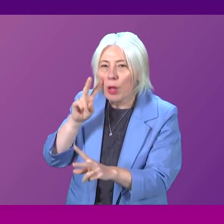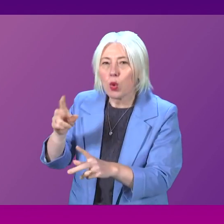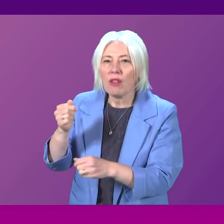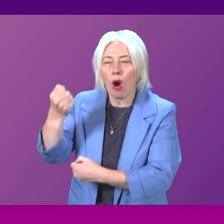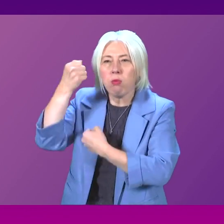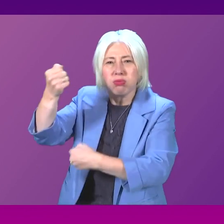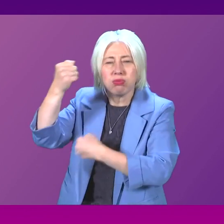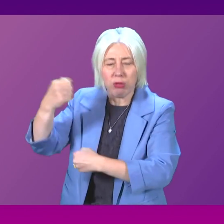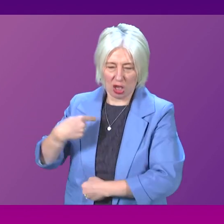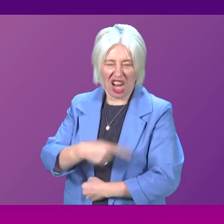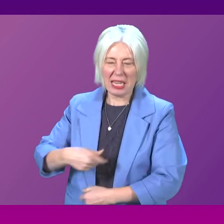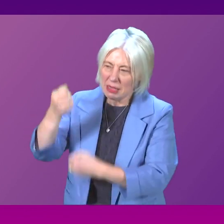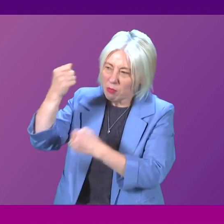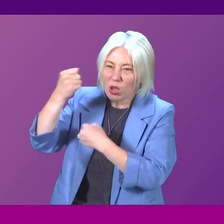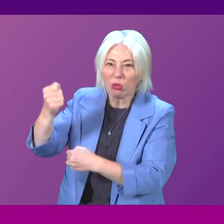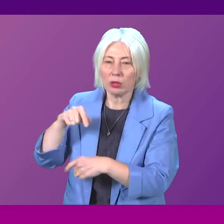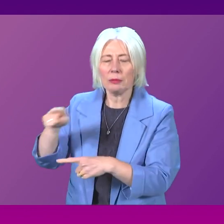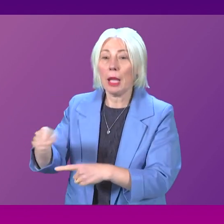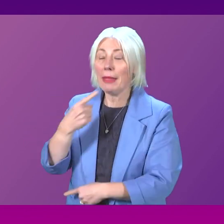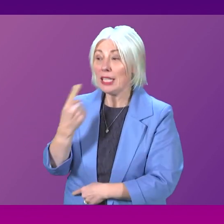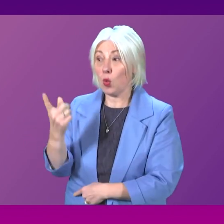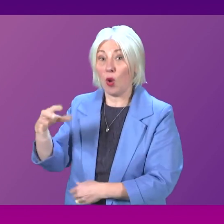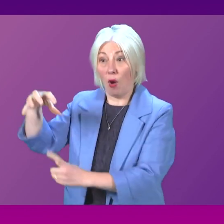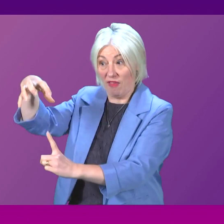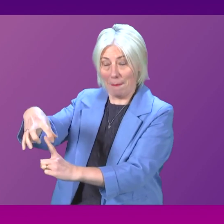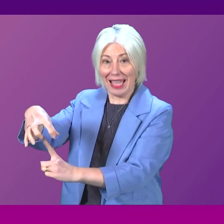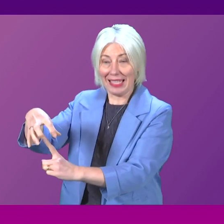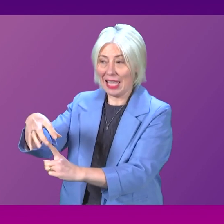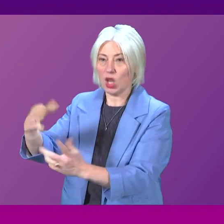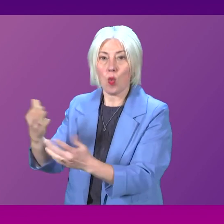The report that prompted that investigation confirmed that one of those bases is located in Glasgow.